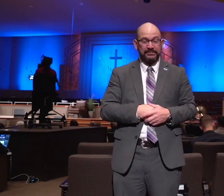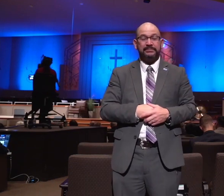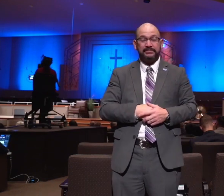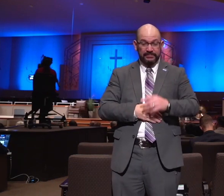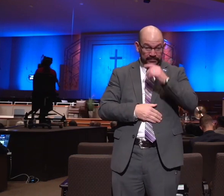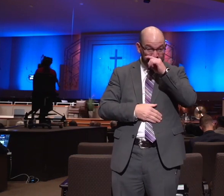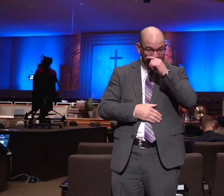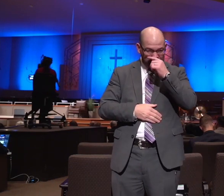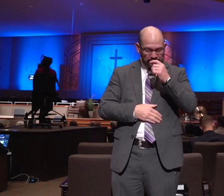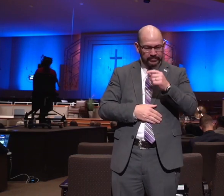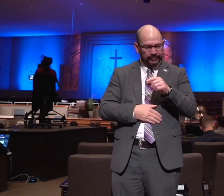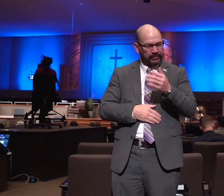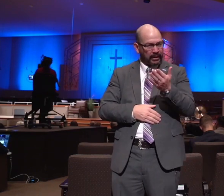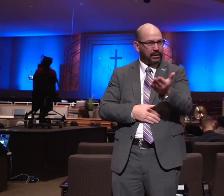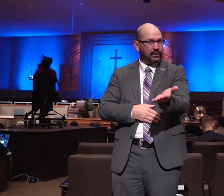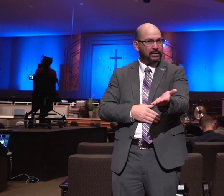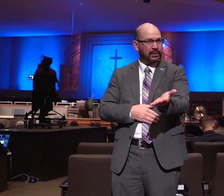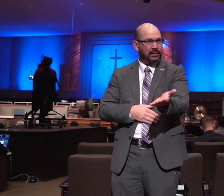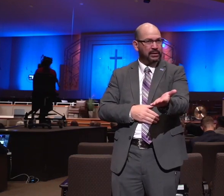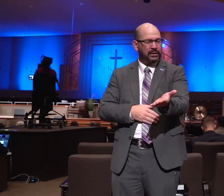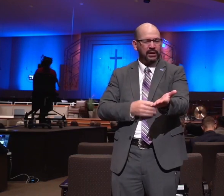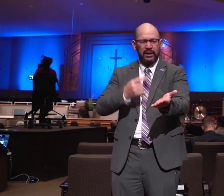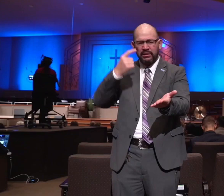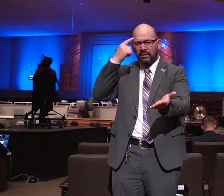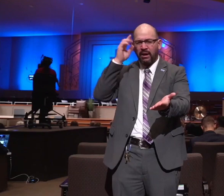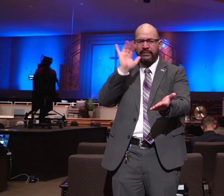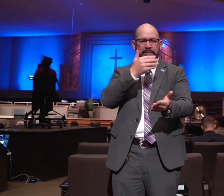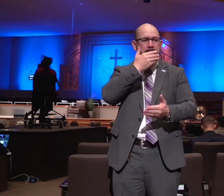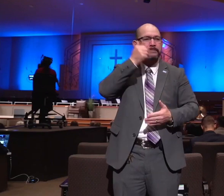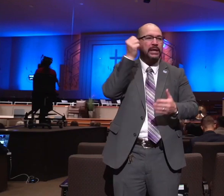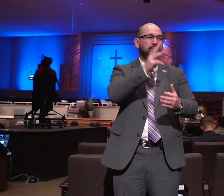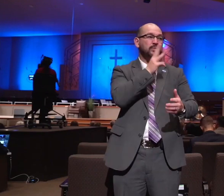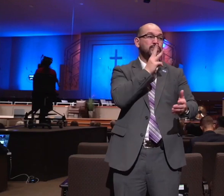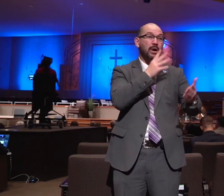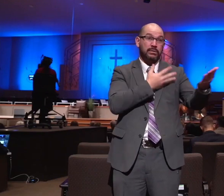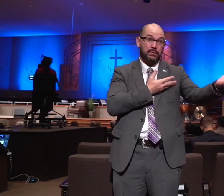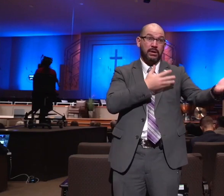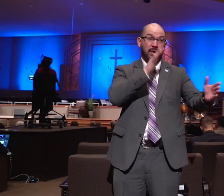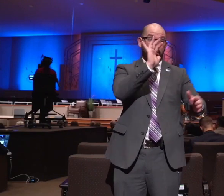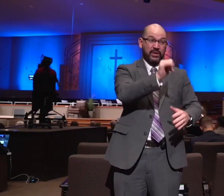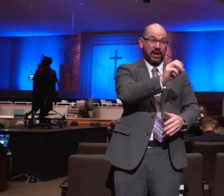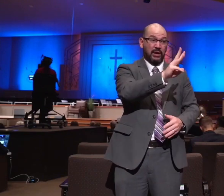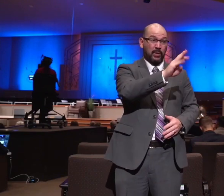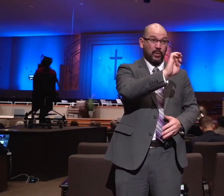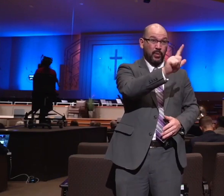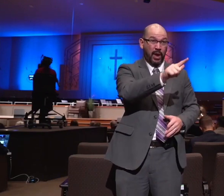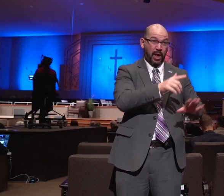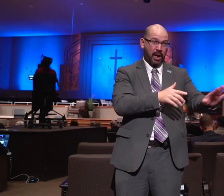and to David no water is so